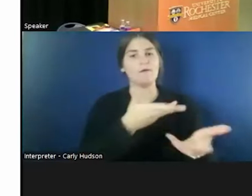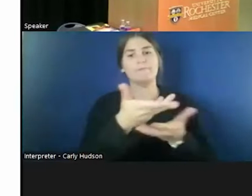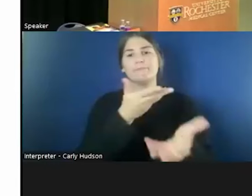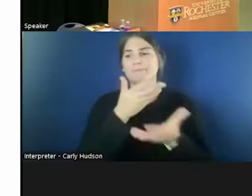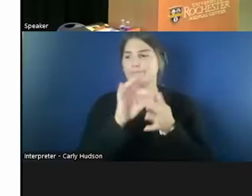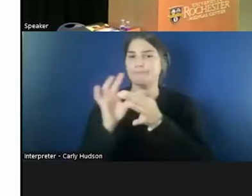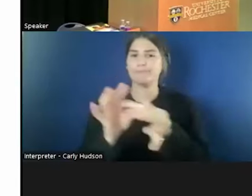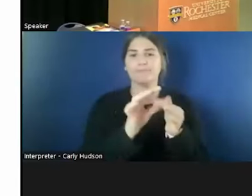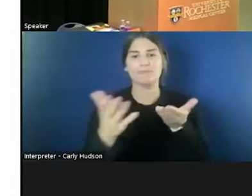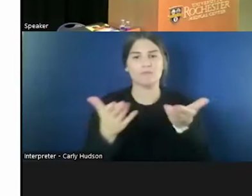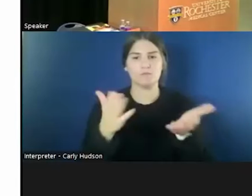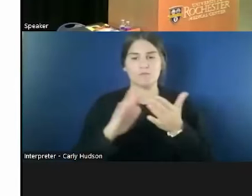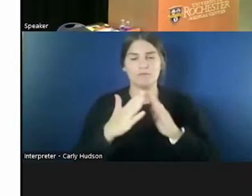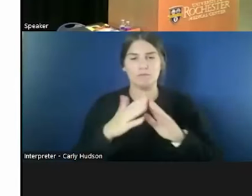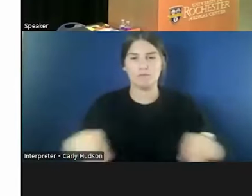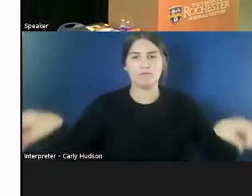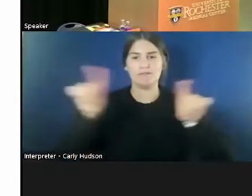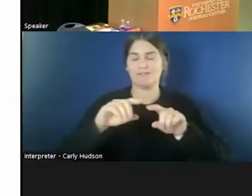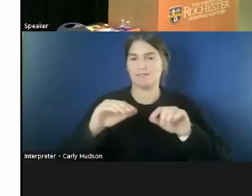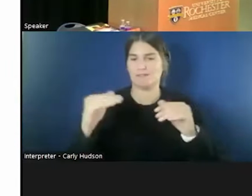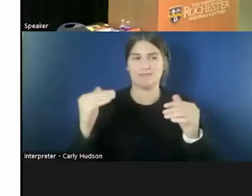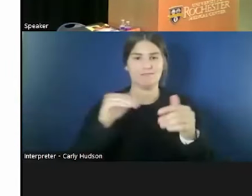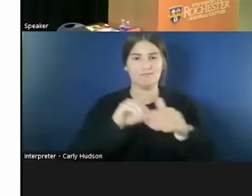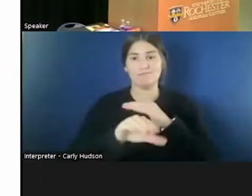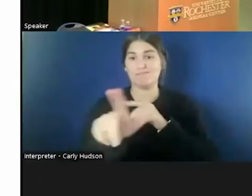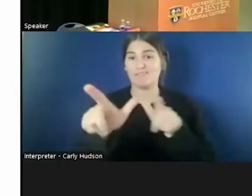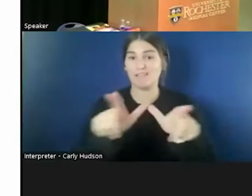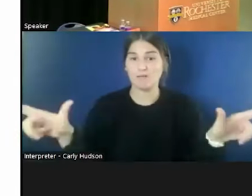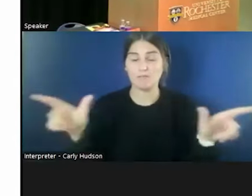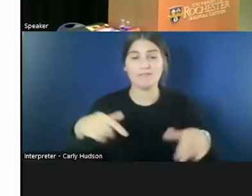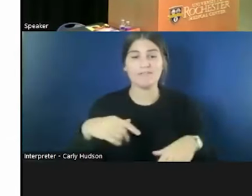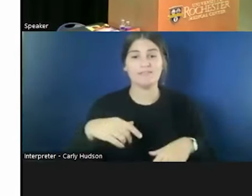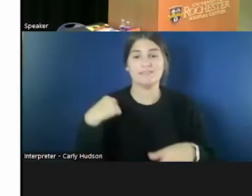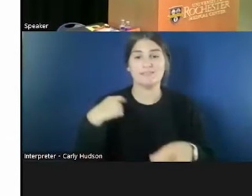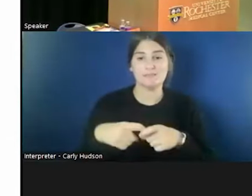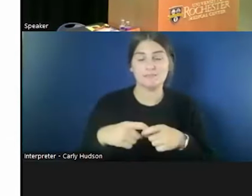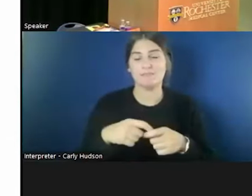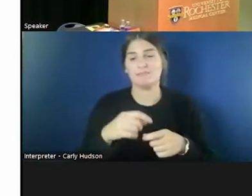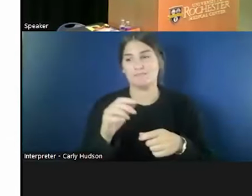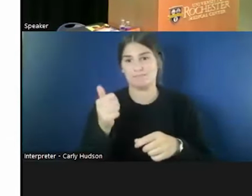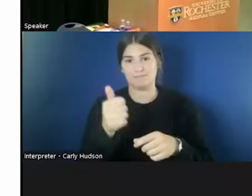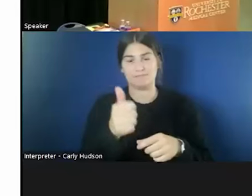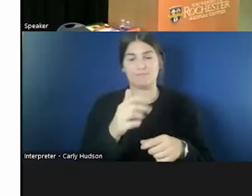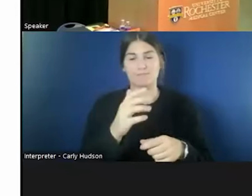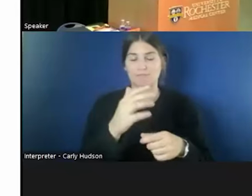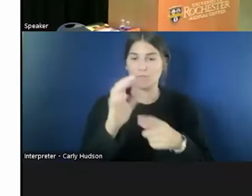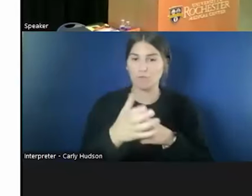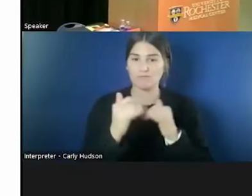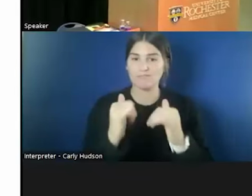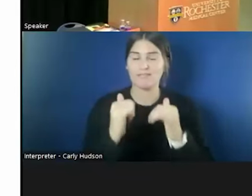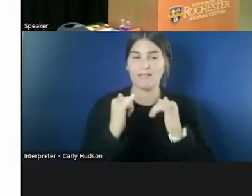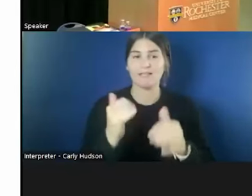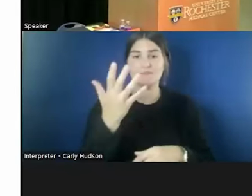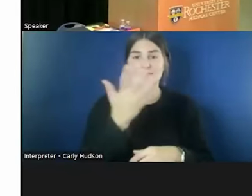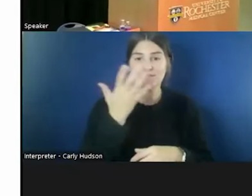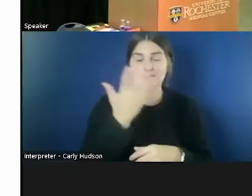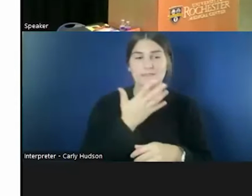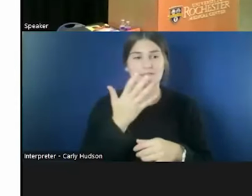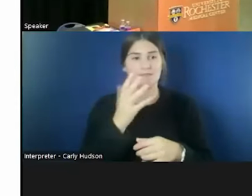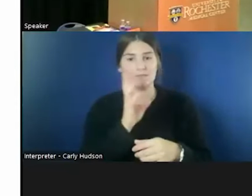those individuals that speak look and act like them that culturally responsive treatment is so